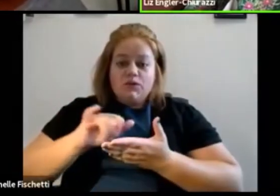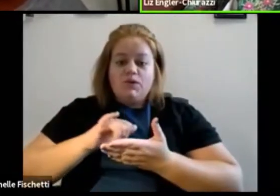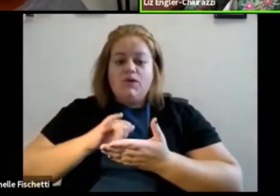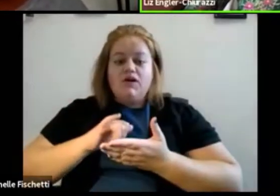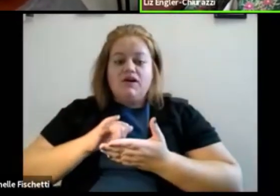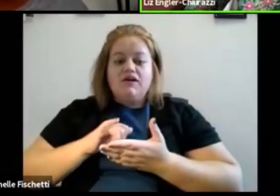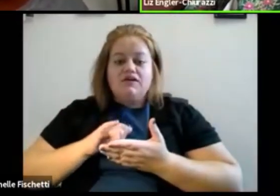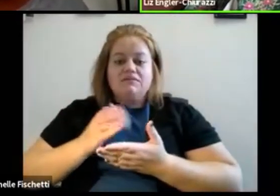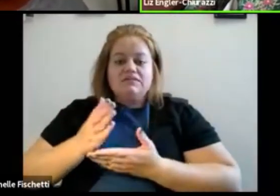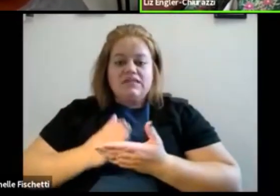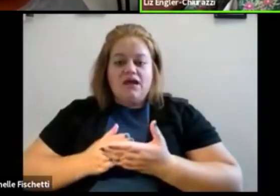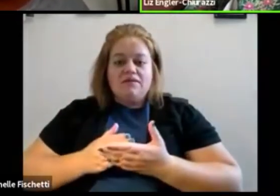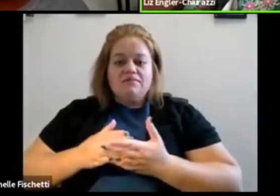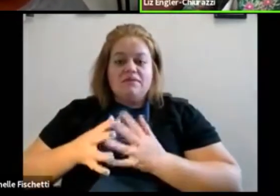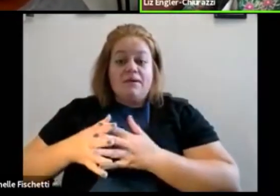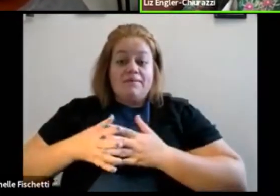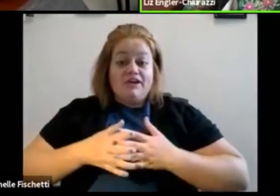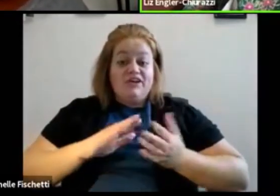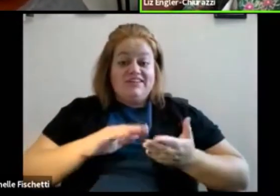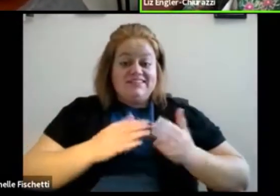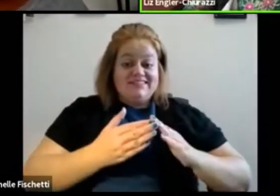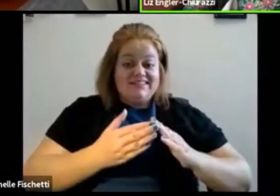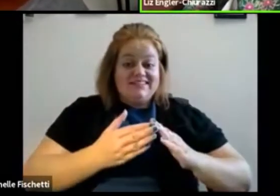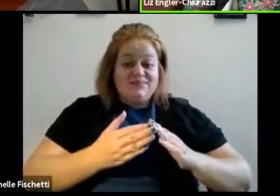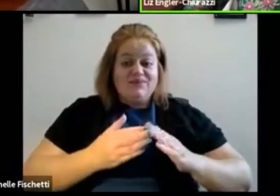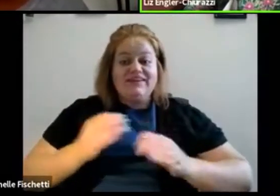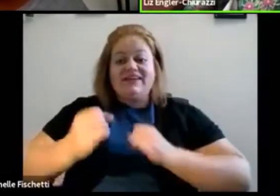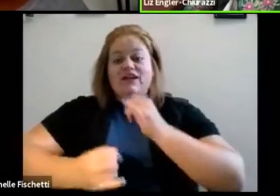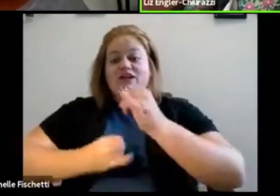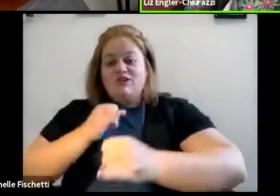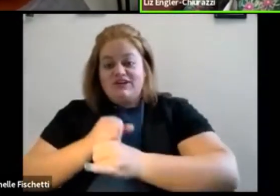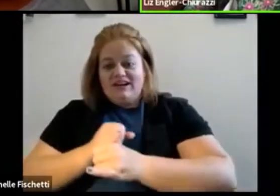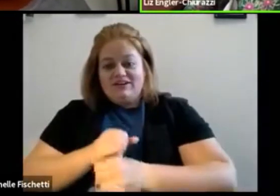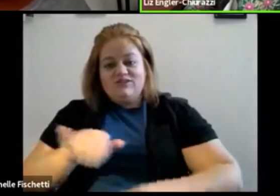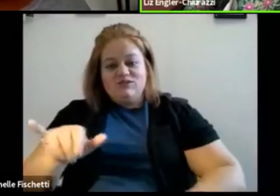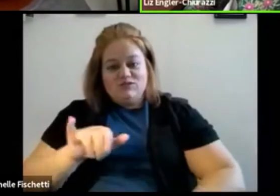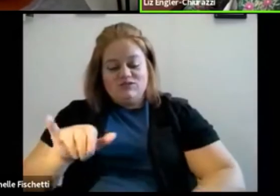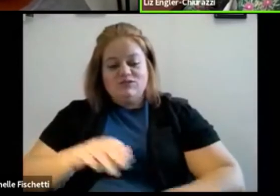within the United States but also internationally so I've been many places